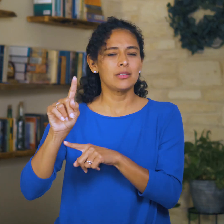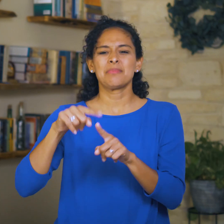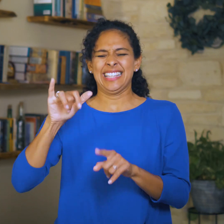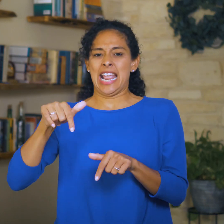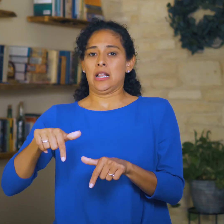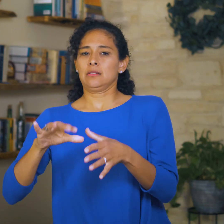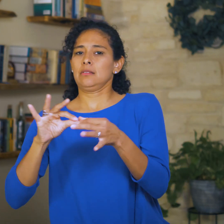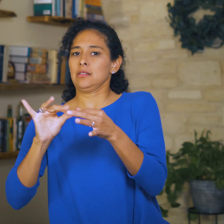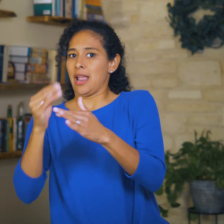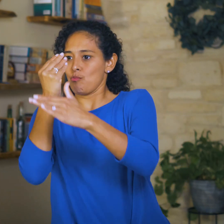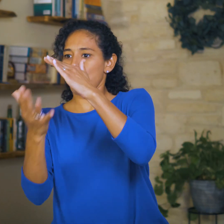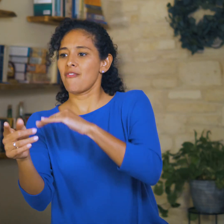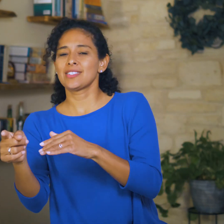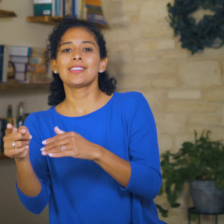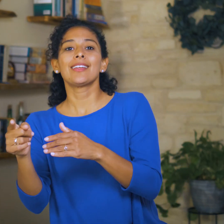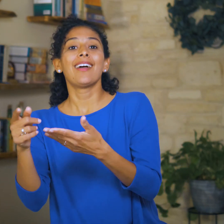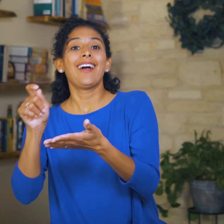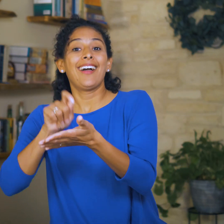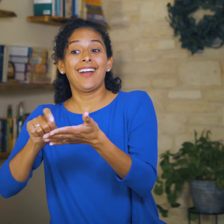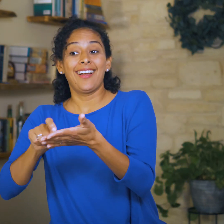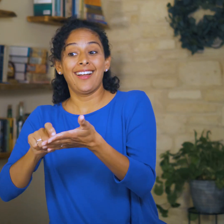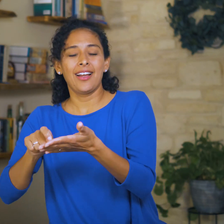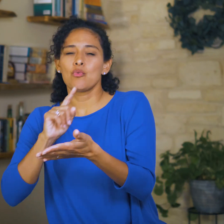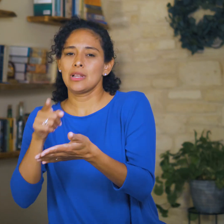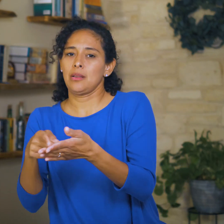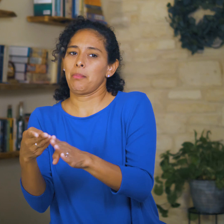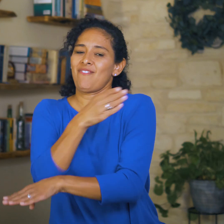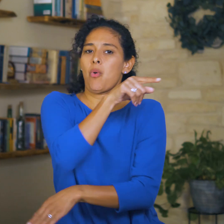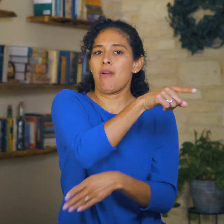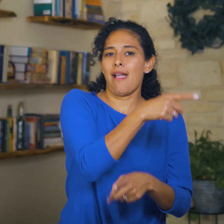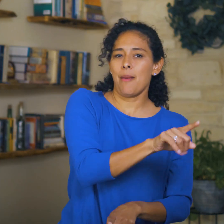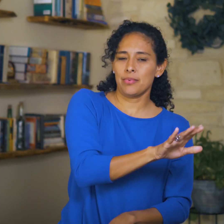but Ezekiel’s prophecy here was written before it happened.)